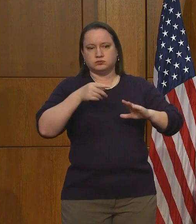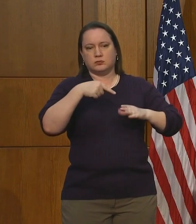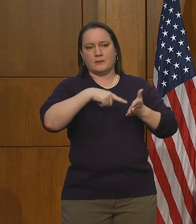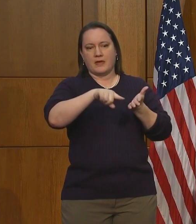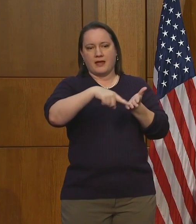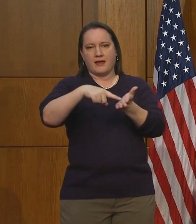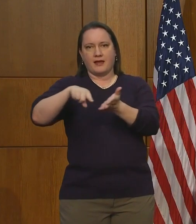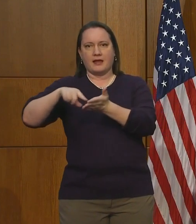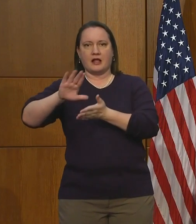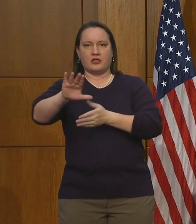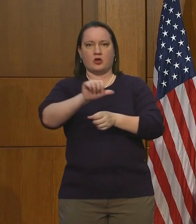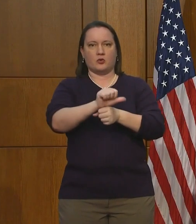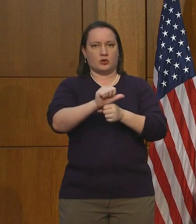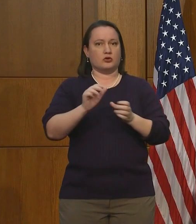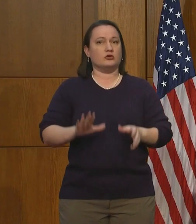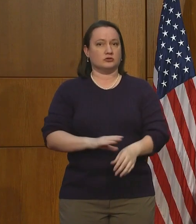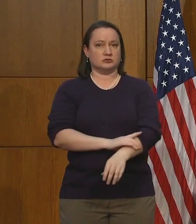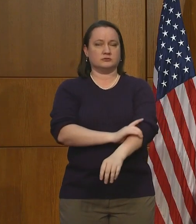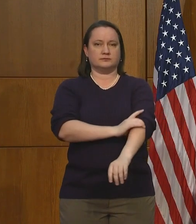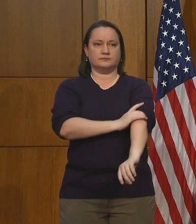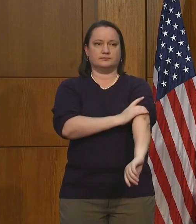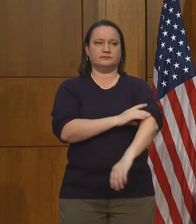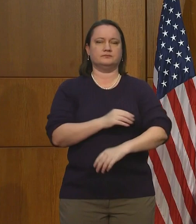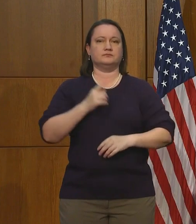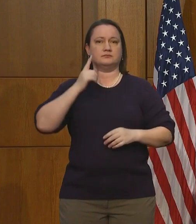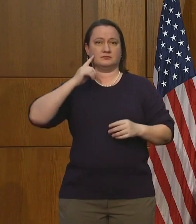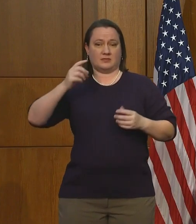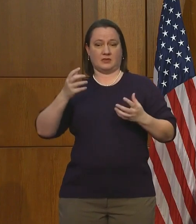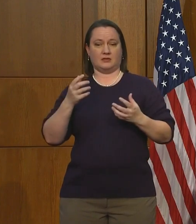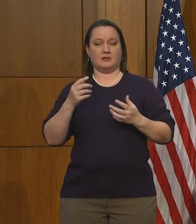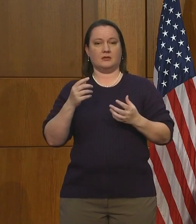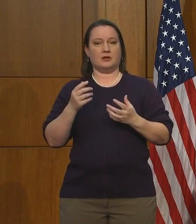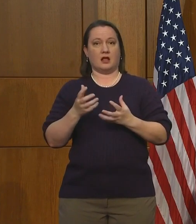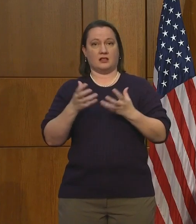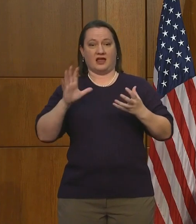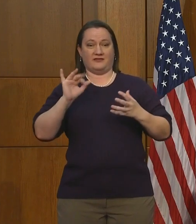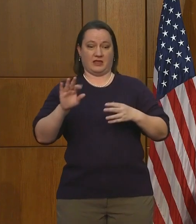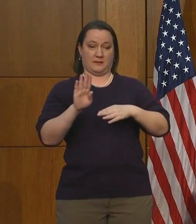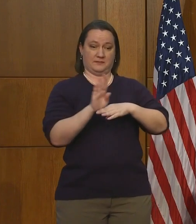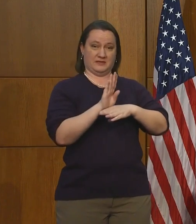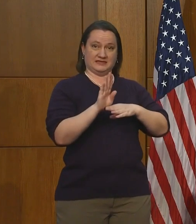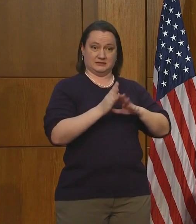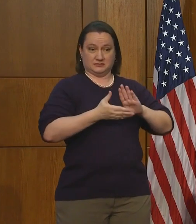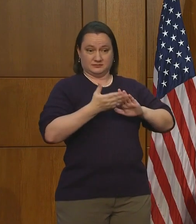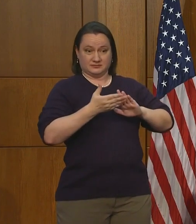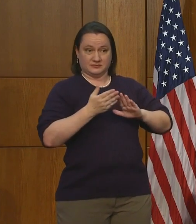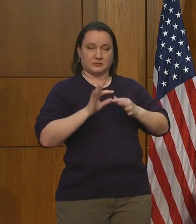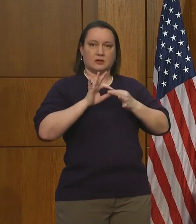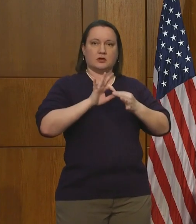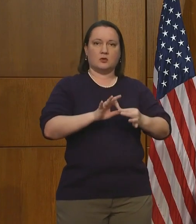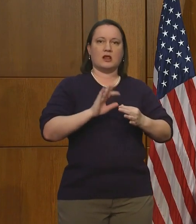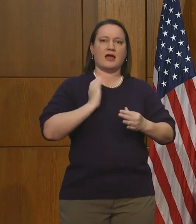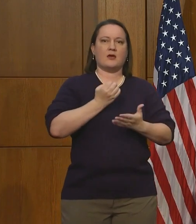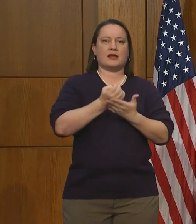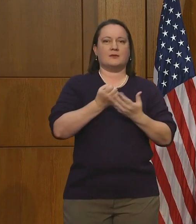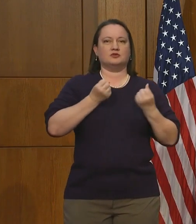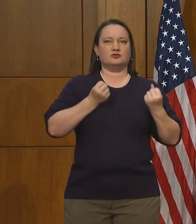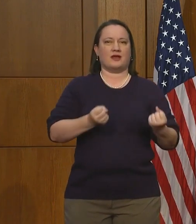BUSINESSES STILL OPERATING AND PAYING THEIR- THEIR EMPLOYEES